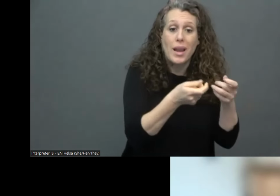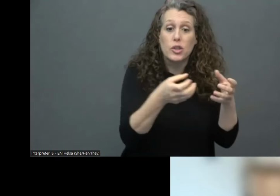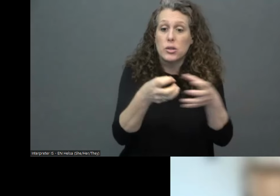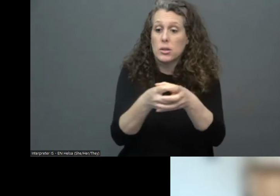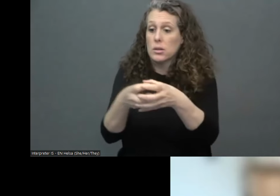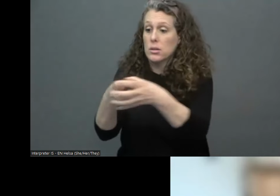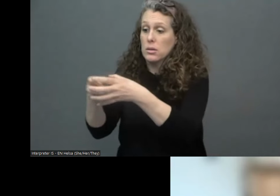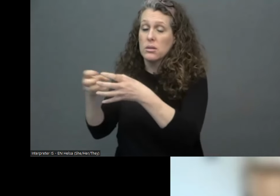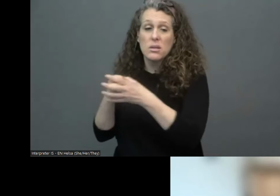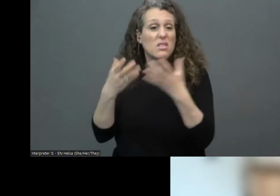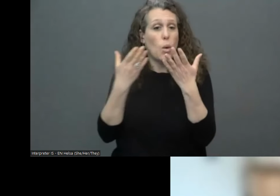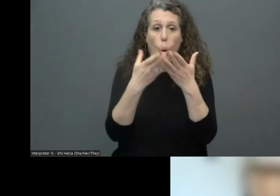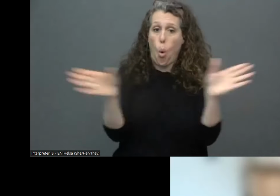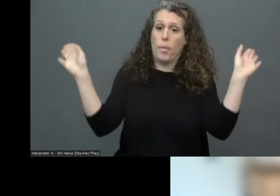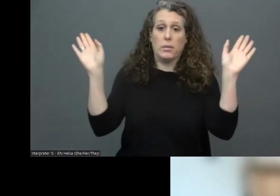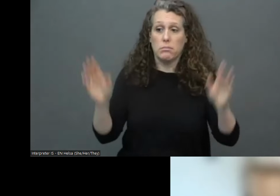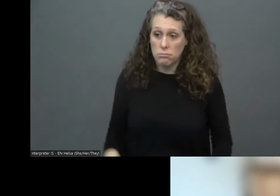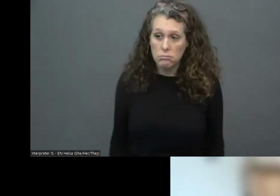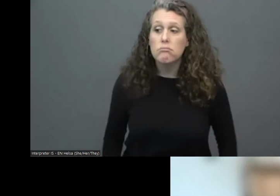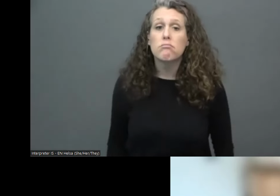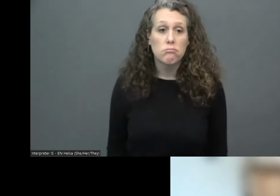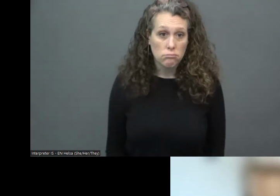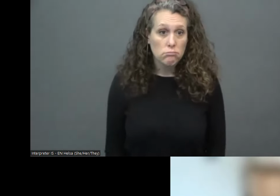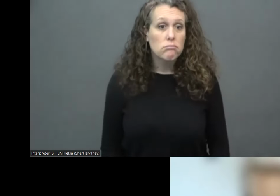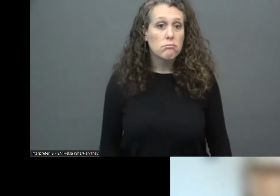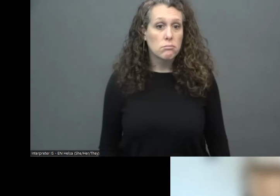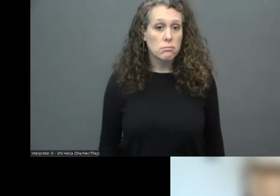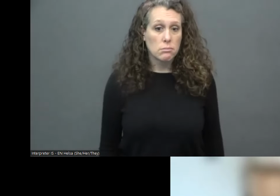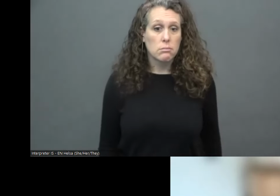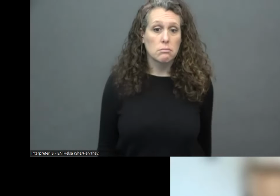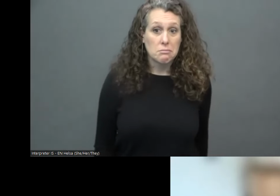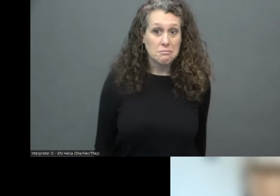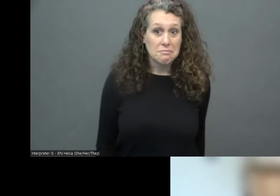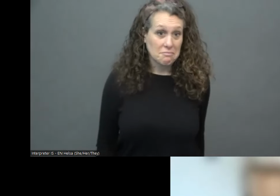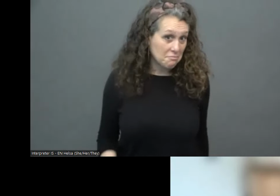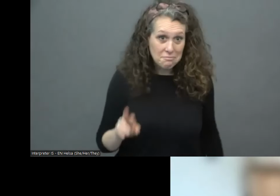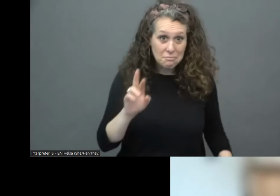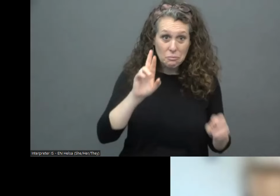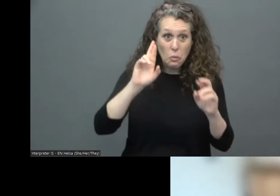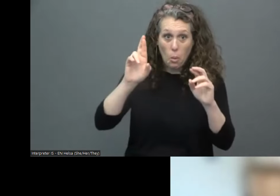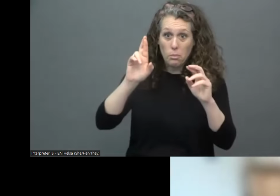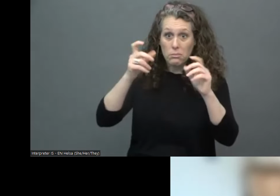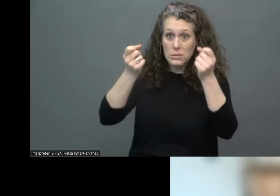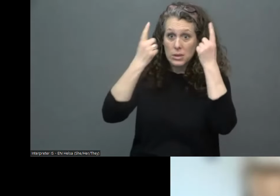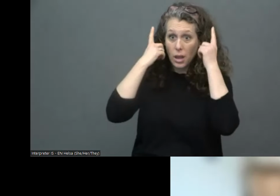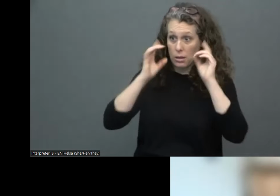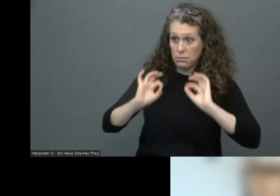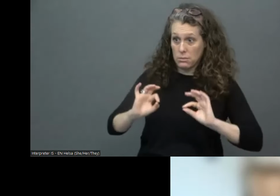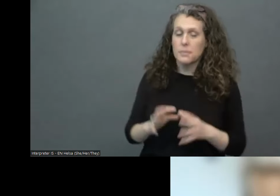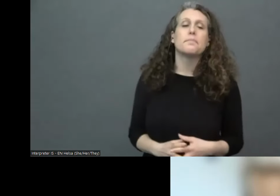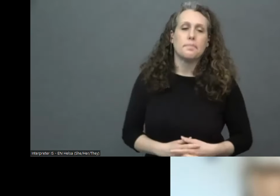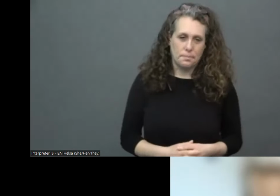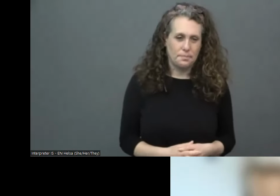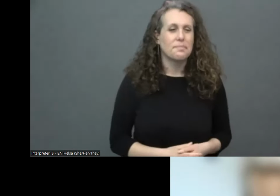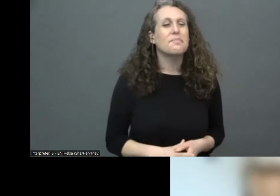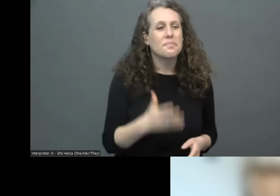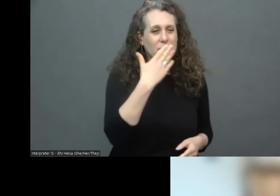in coordination. I hope that helps to clarify. >> MODERATOR: Yes. Great. Thank you. Maybe just